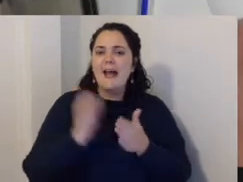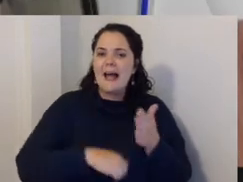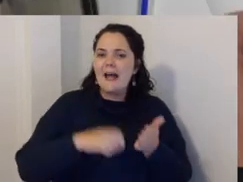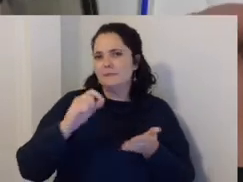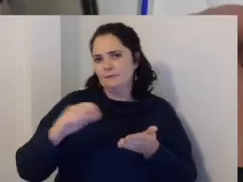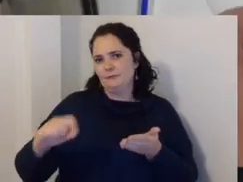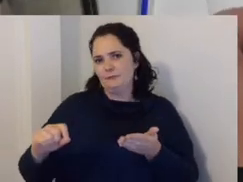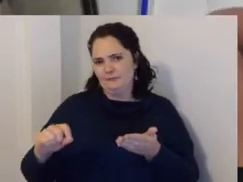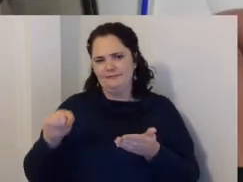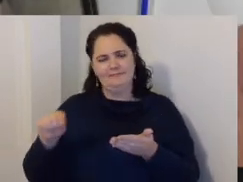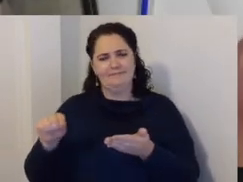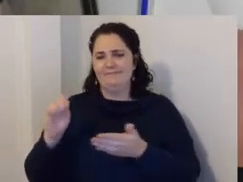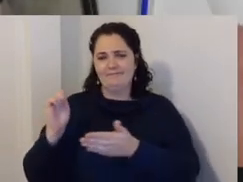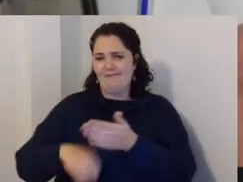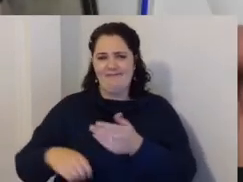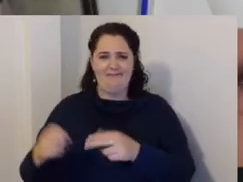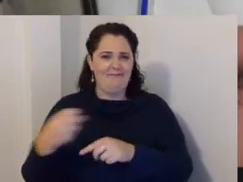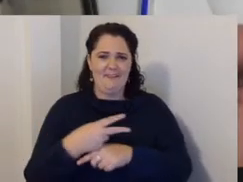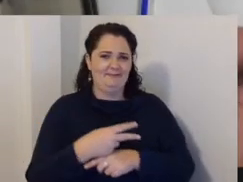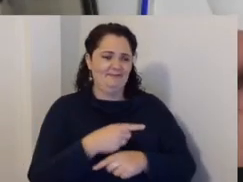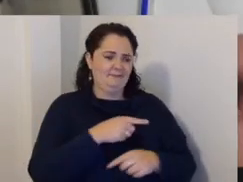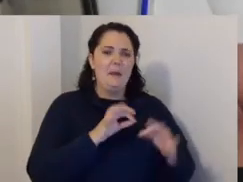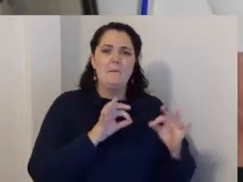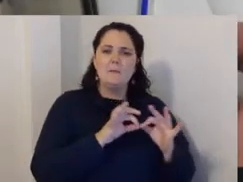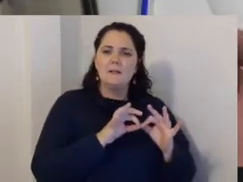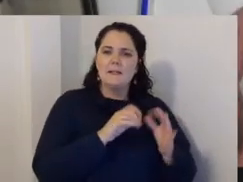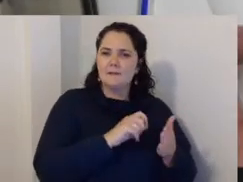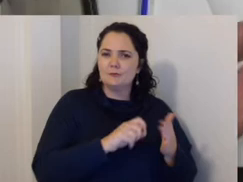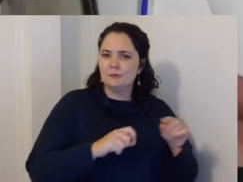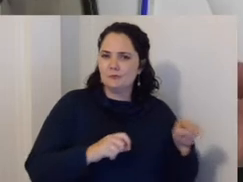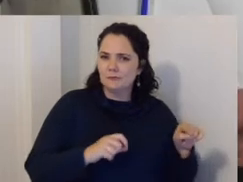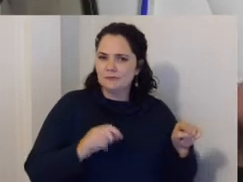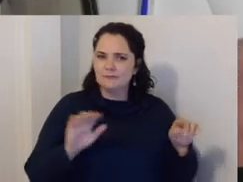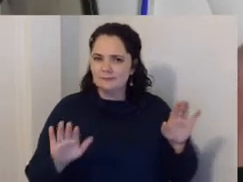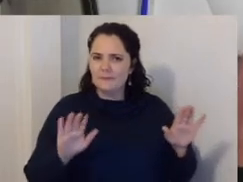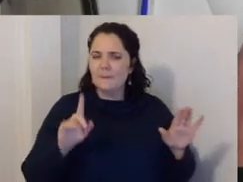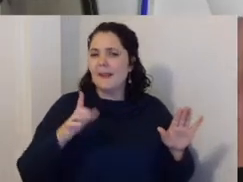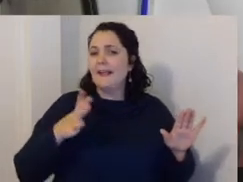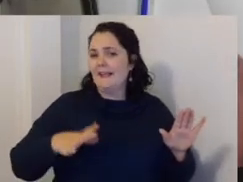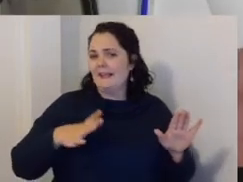than my 4B or 6B and I need that hard pencil for one of the methods that I'm going to show you so